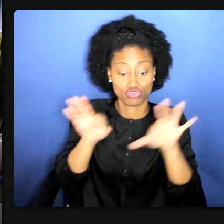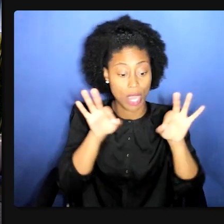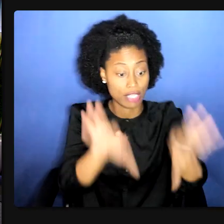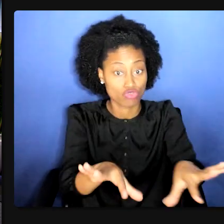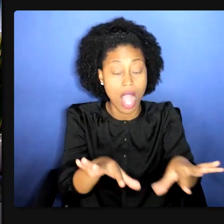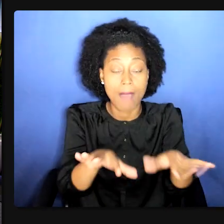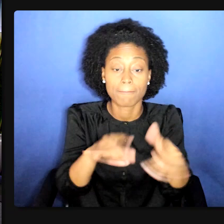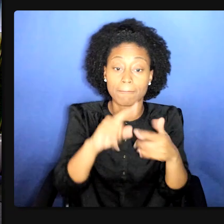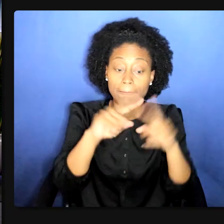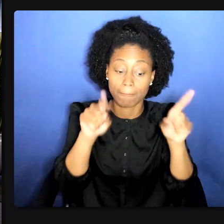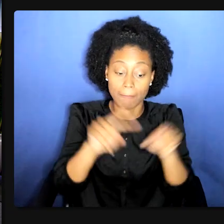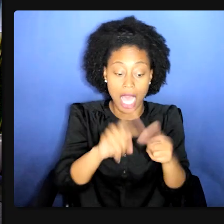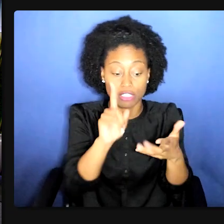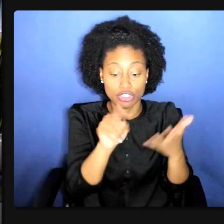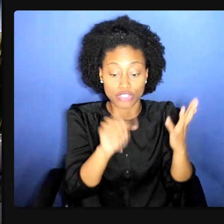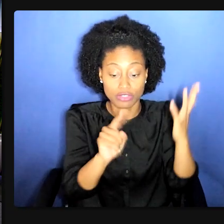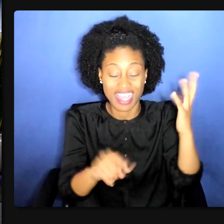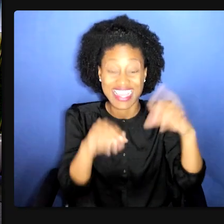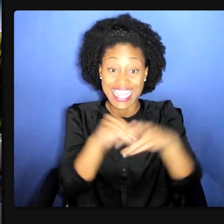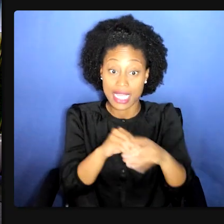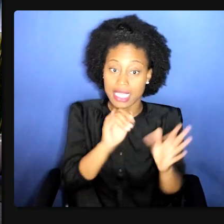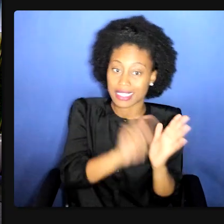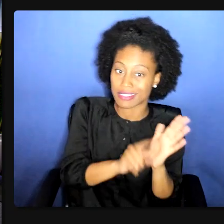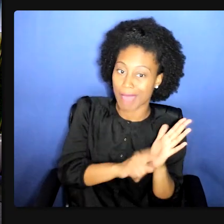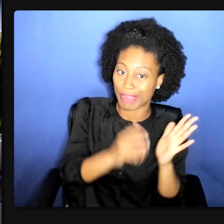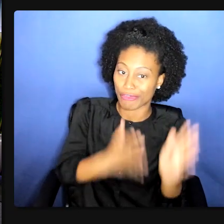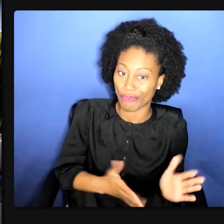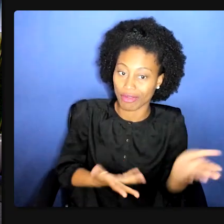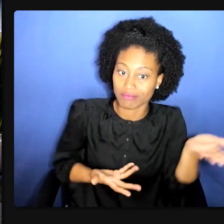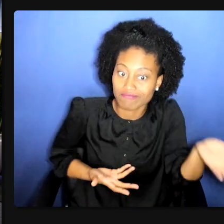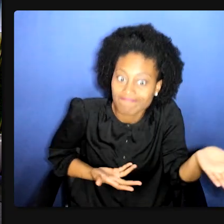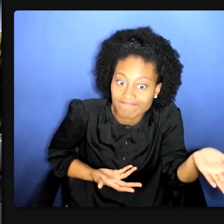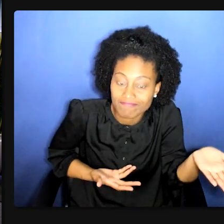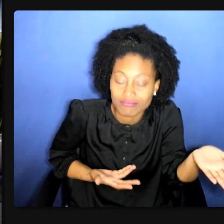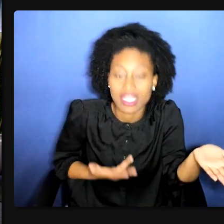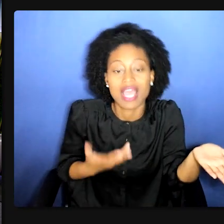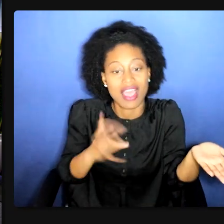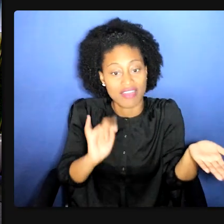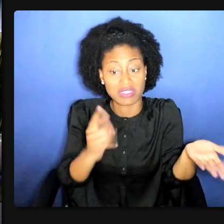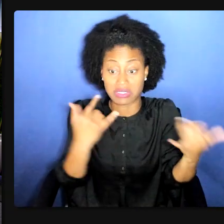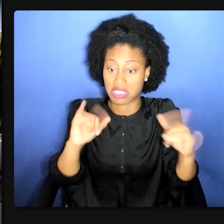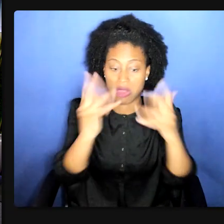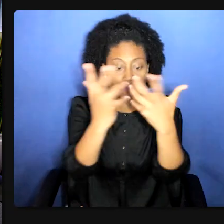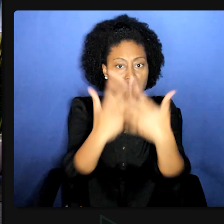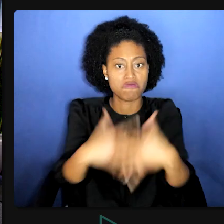some boxes in the in the inspector and you know get to it's still a a good um working experience